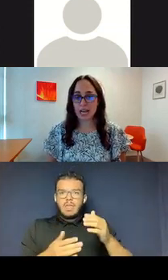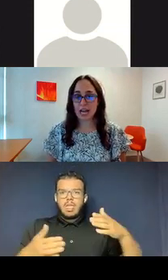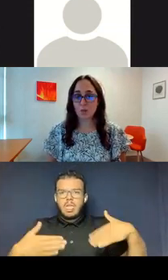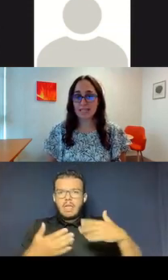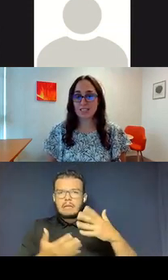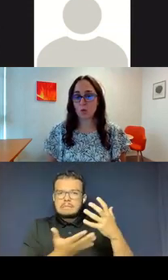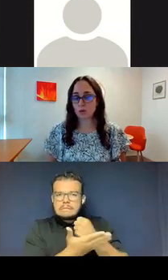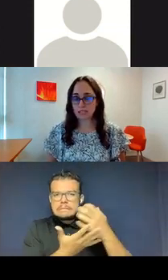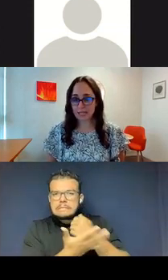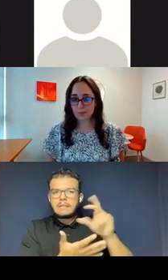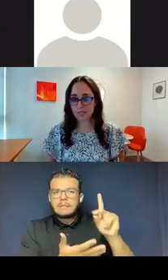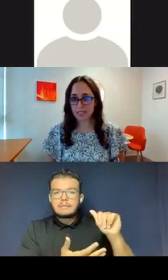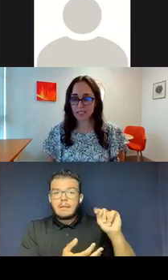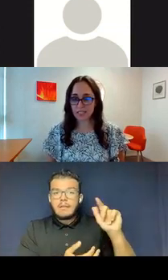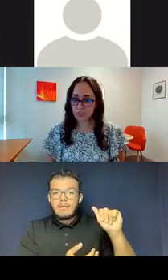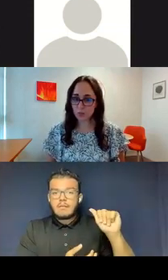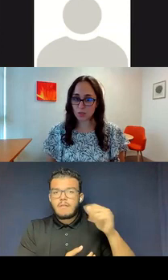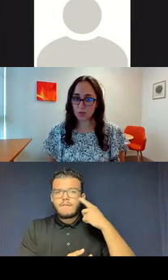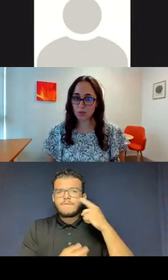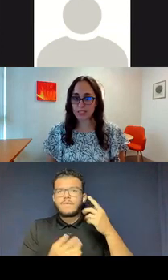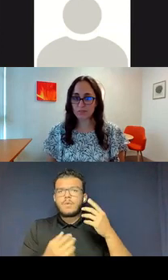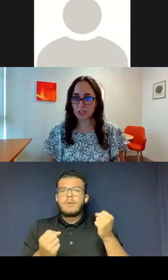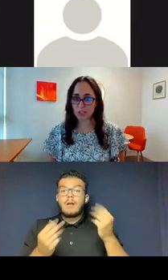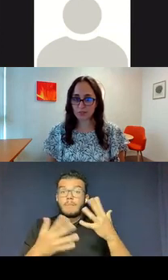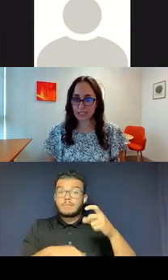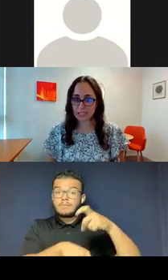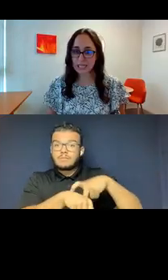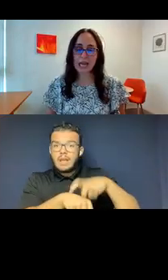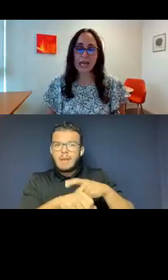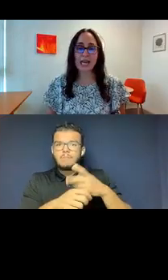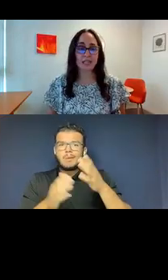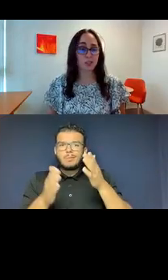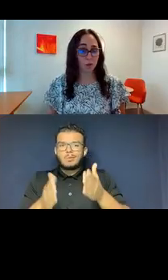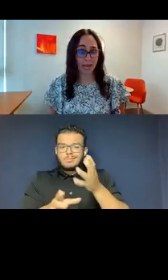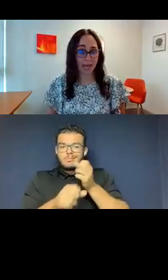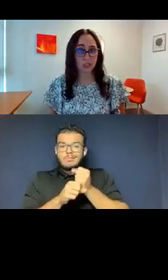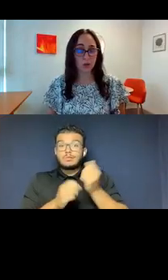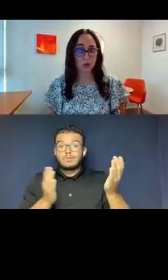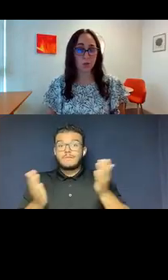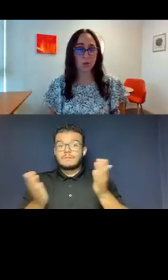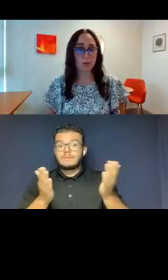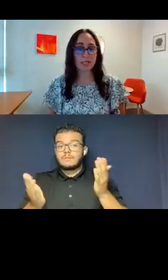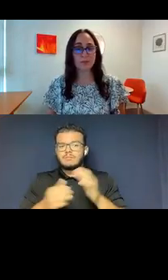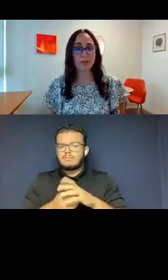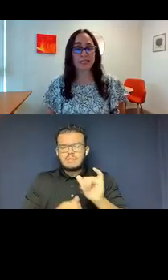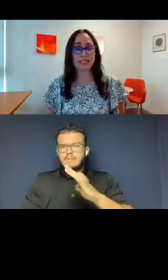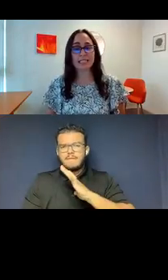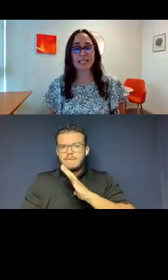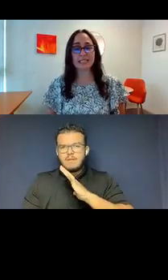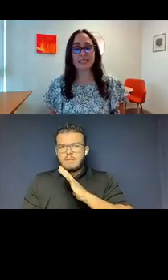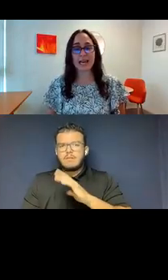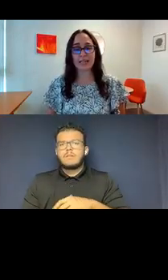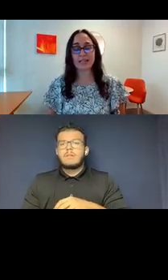related to how many total times an individual received a service. And that's OK. So what we would expect to see is